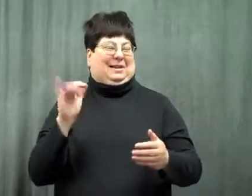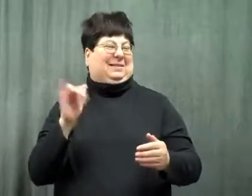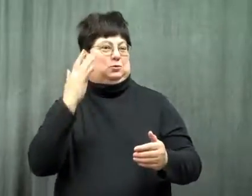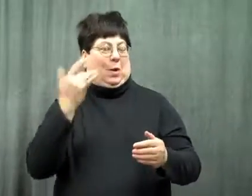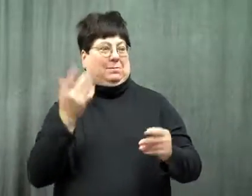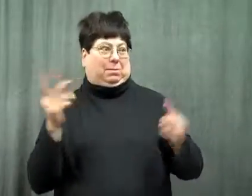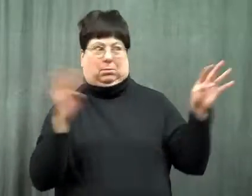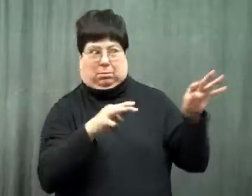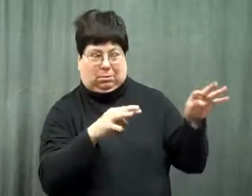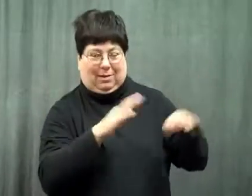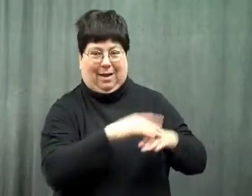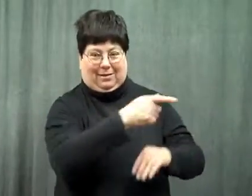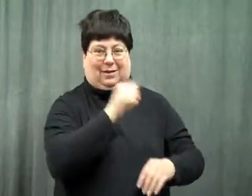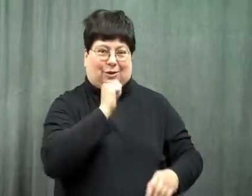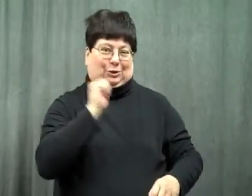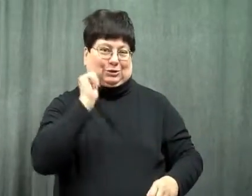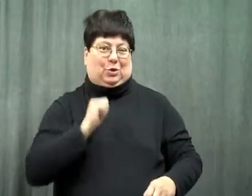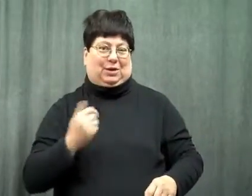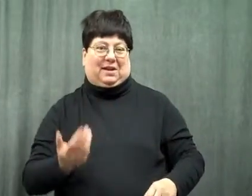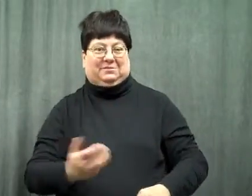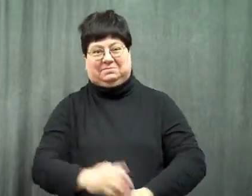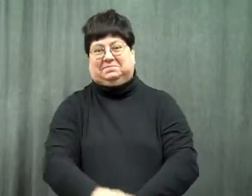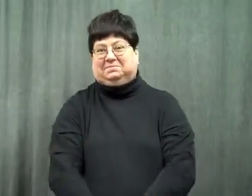and that's why there's so much attention focused on Arizona.